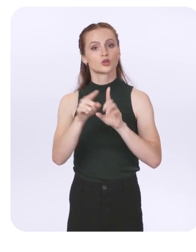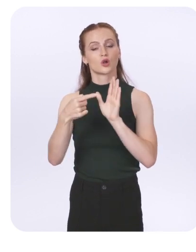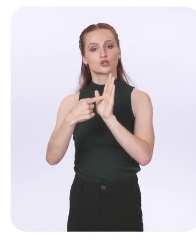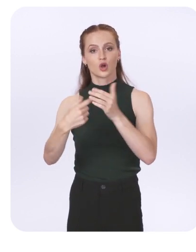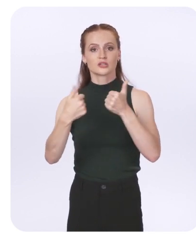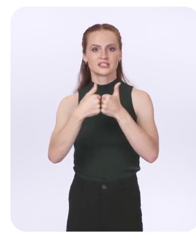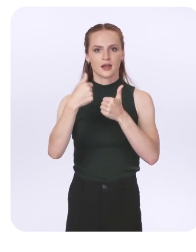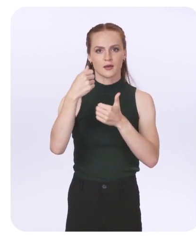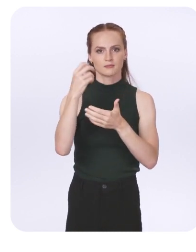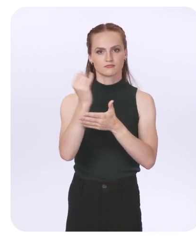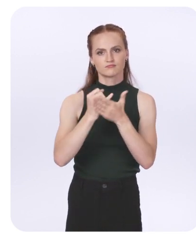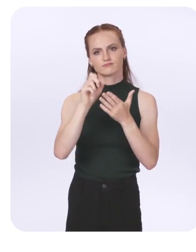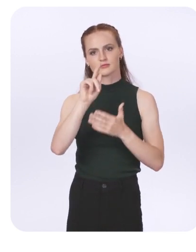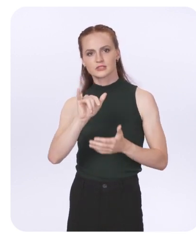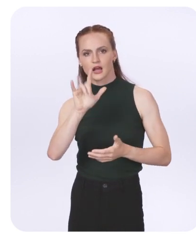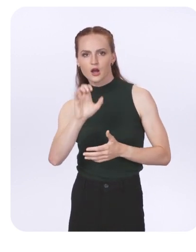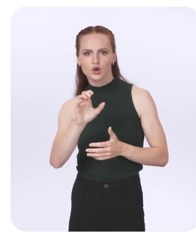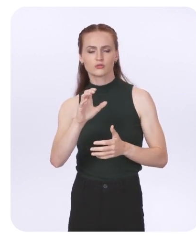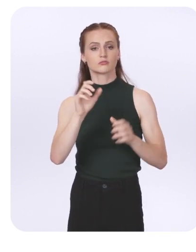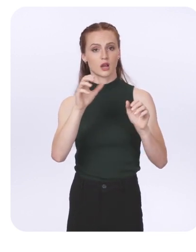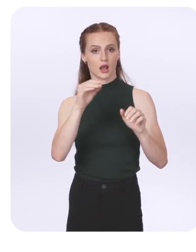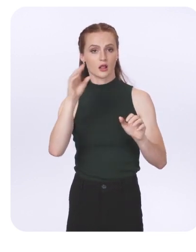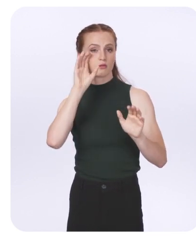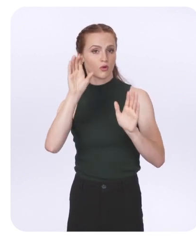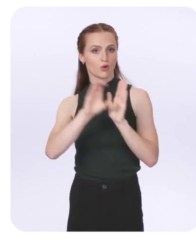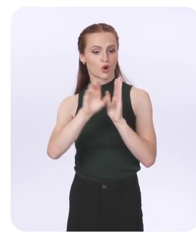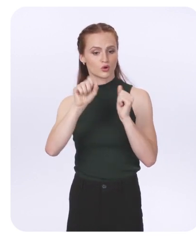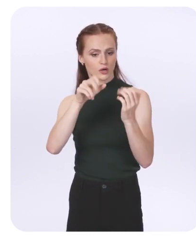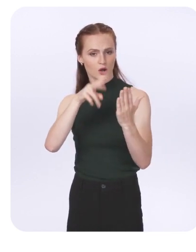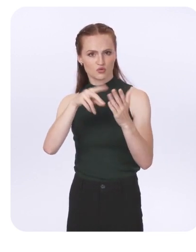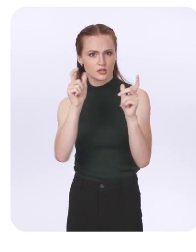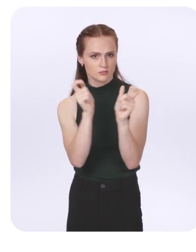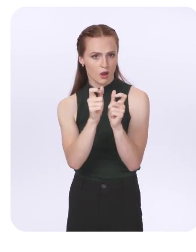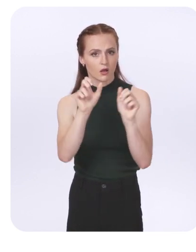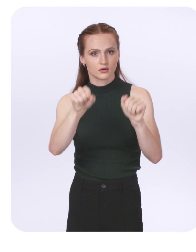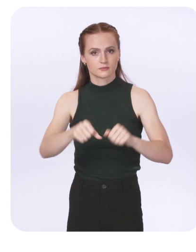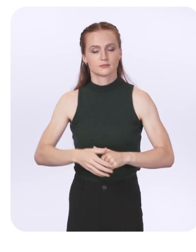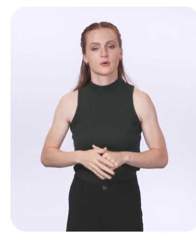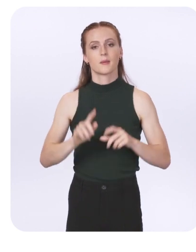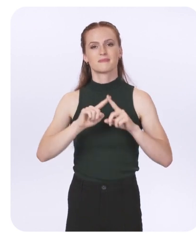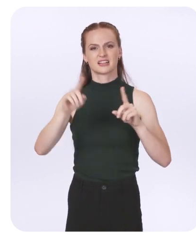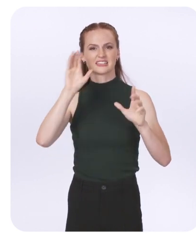Although we really loved the second concept, we decided for the first one due to the color choice,